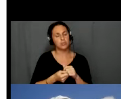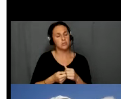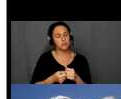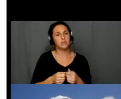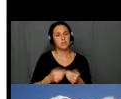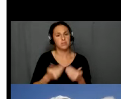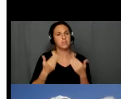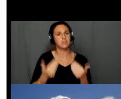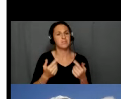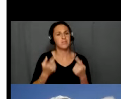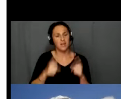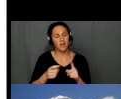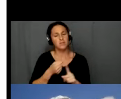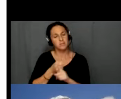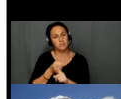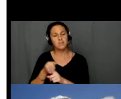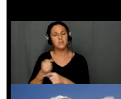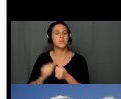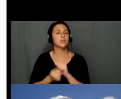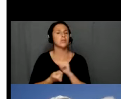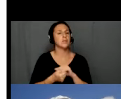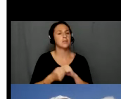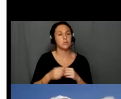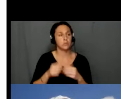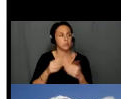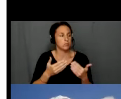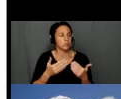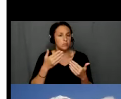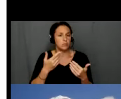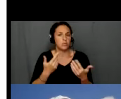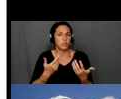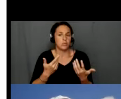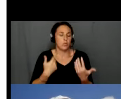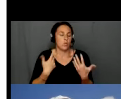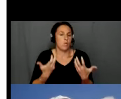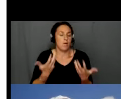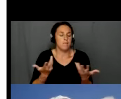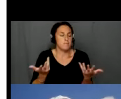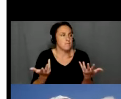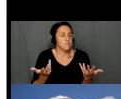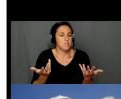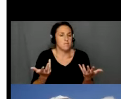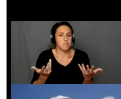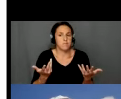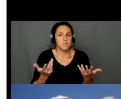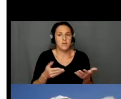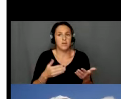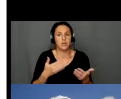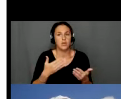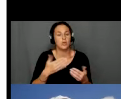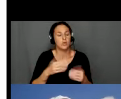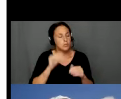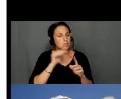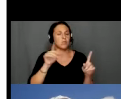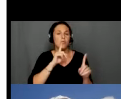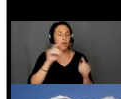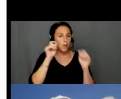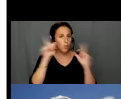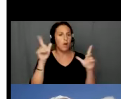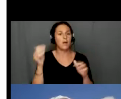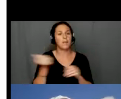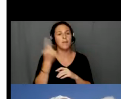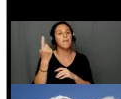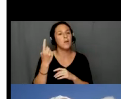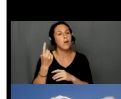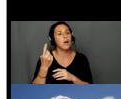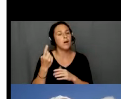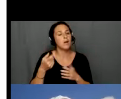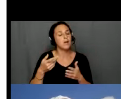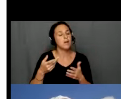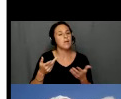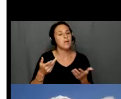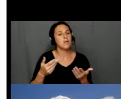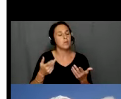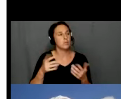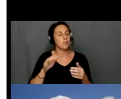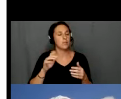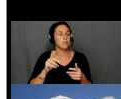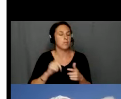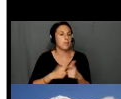way to awaken everyone so that we can all work together to see how we can